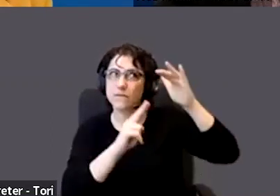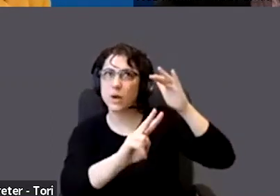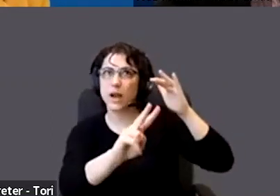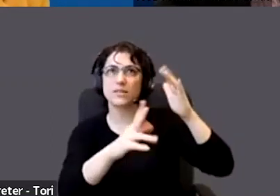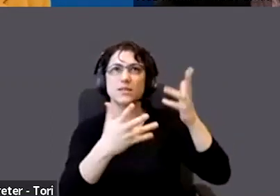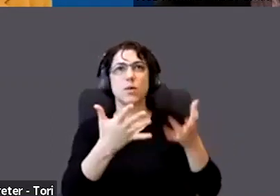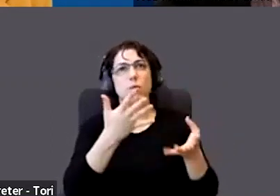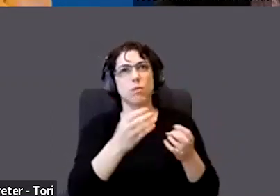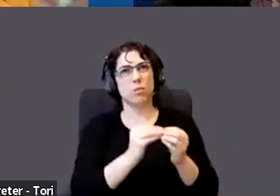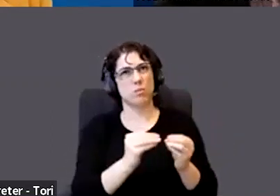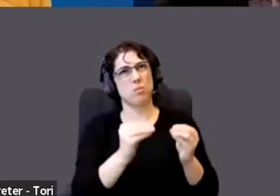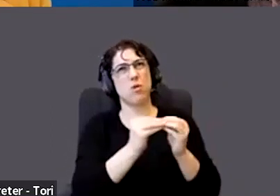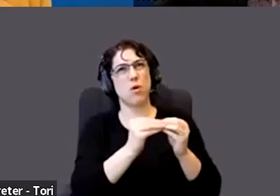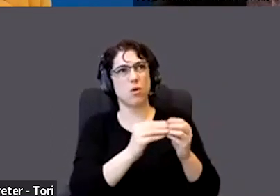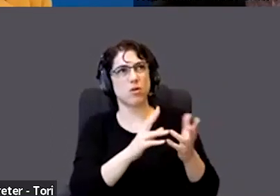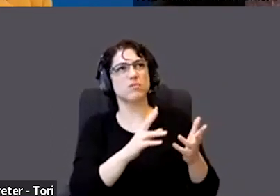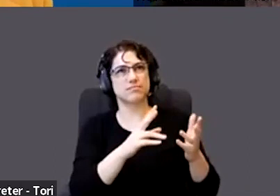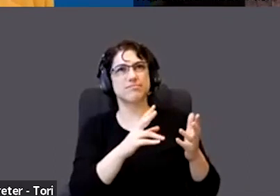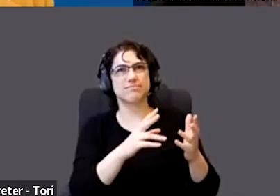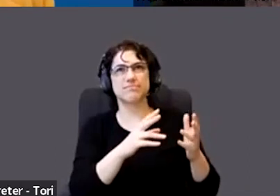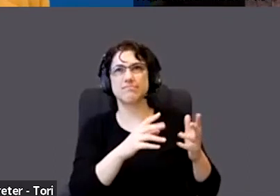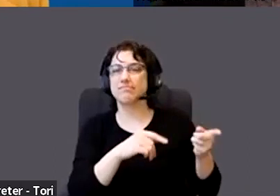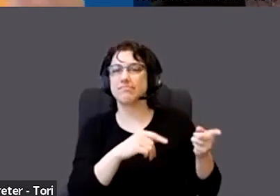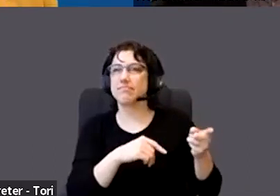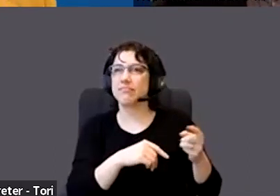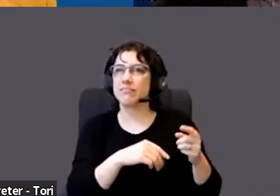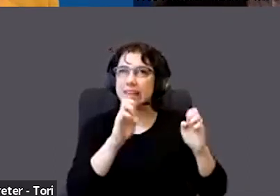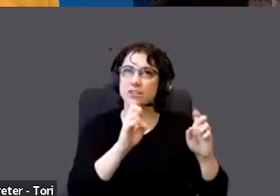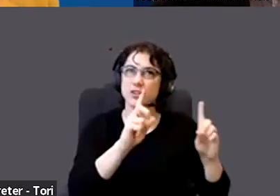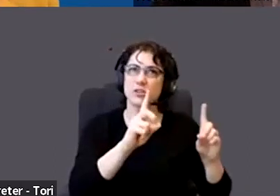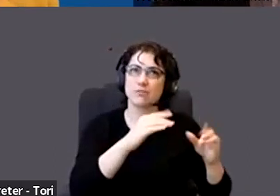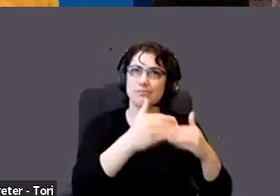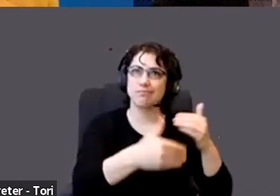And then third, to do this in form. You know, if we -- as we've seen a lot of models